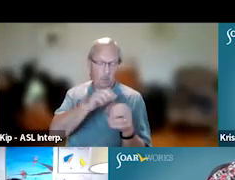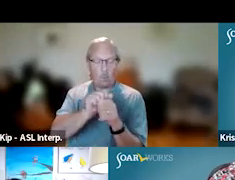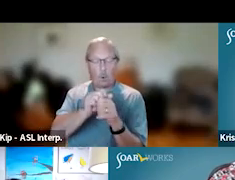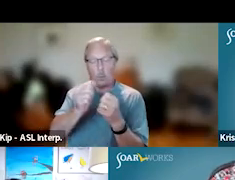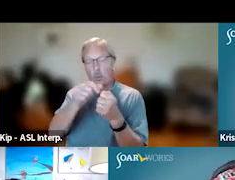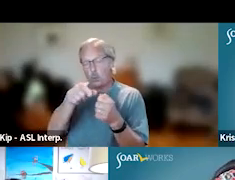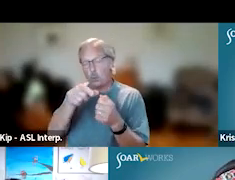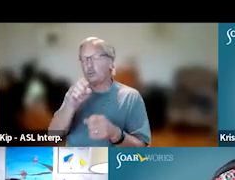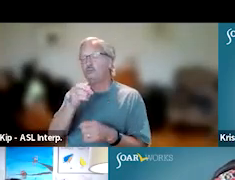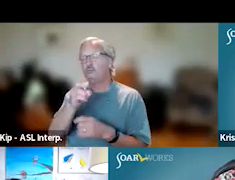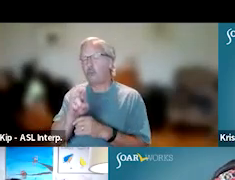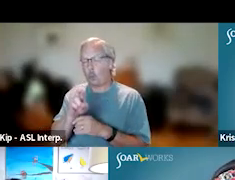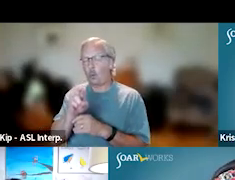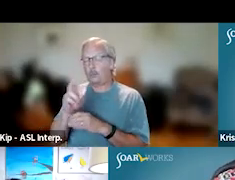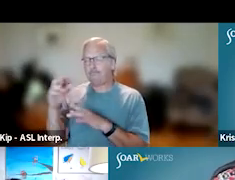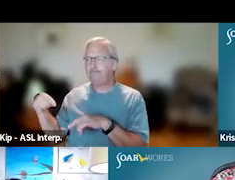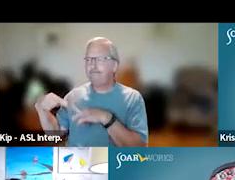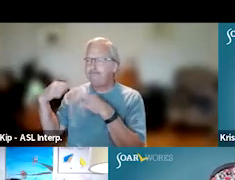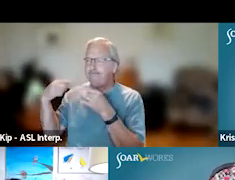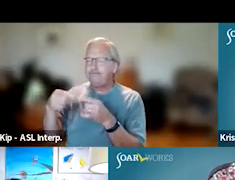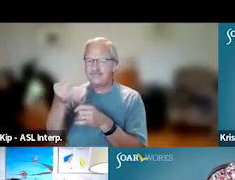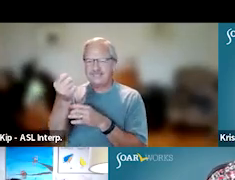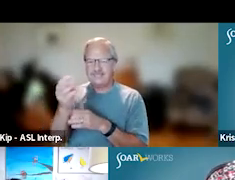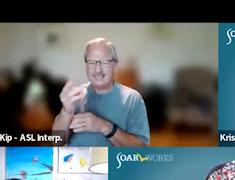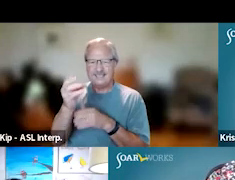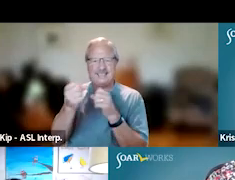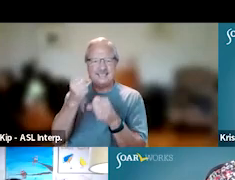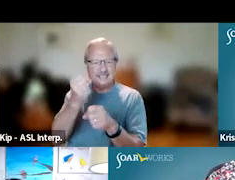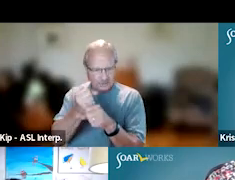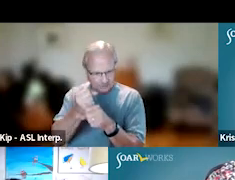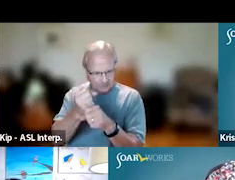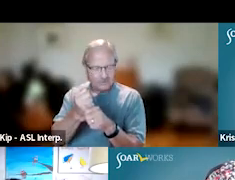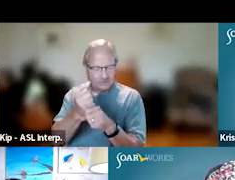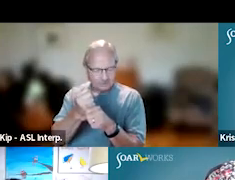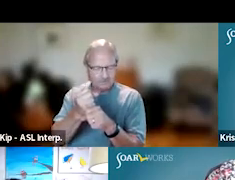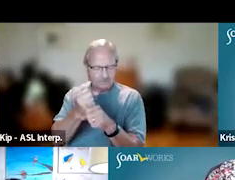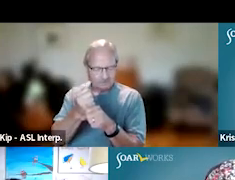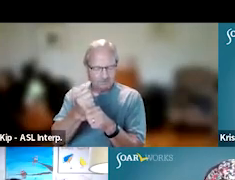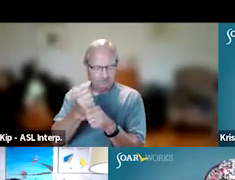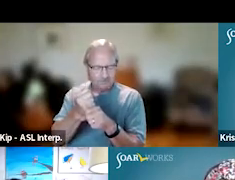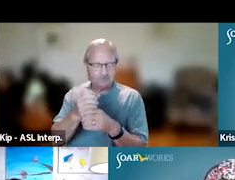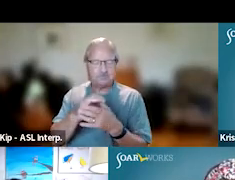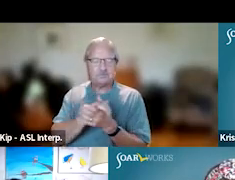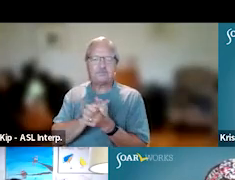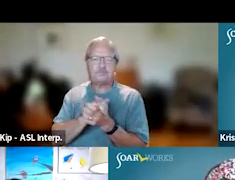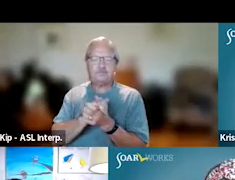for the last 16 years. And we look forward to talking with you